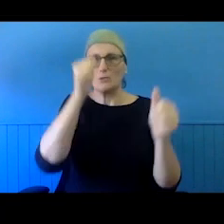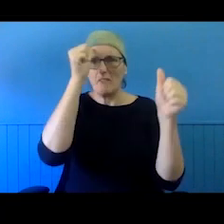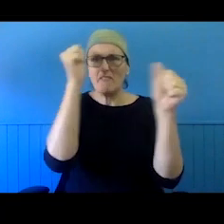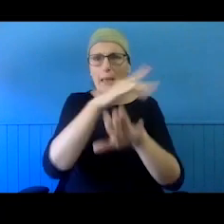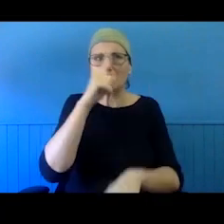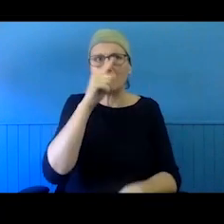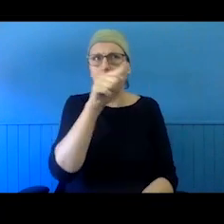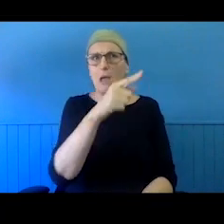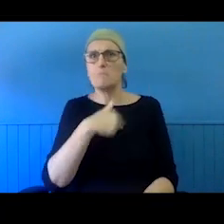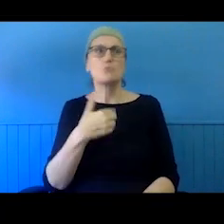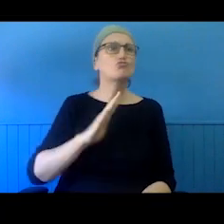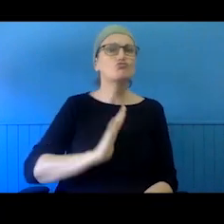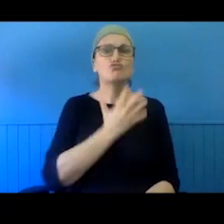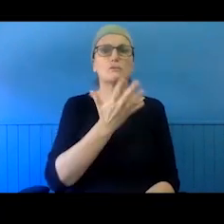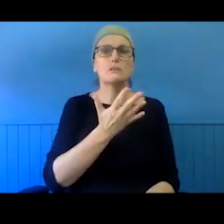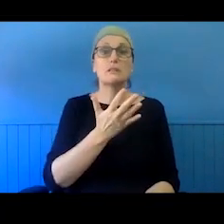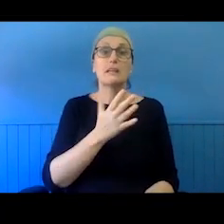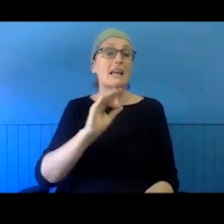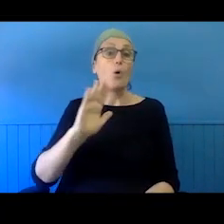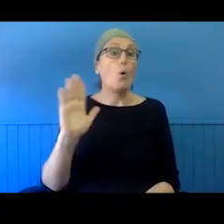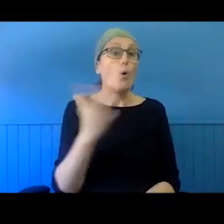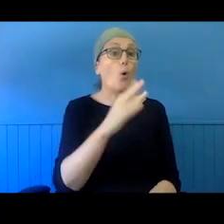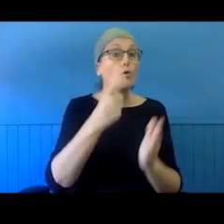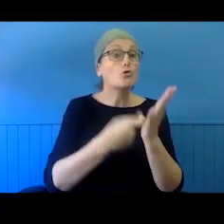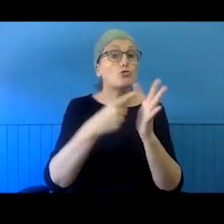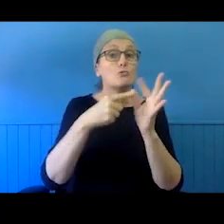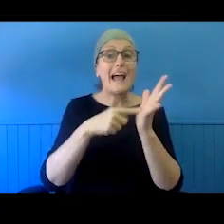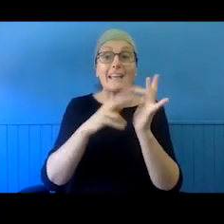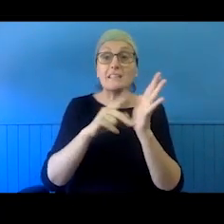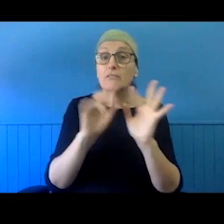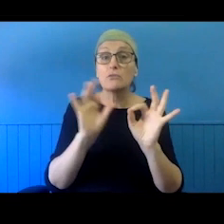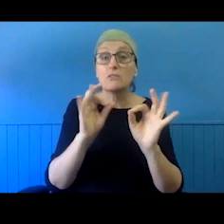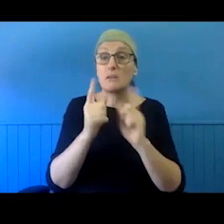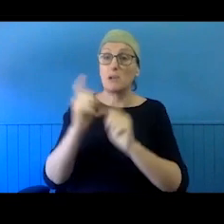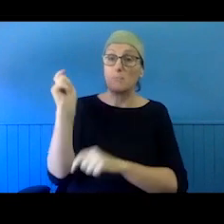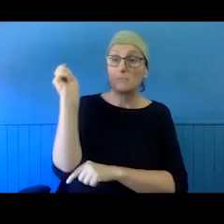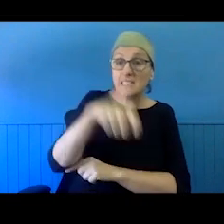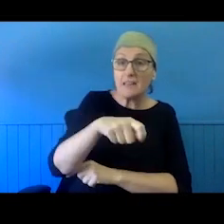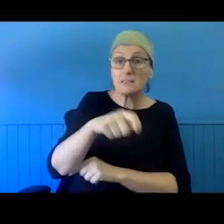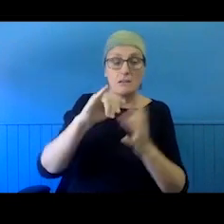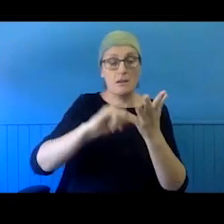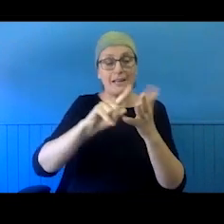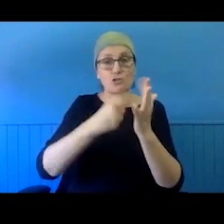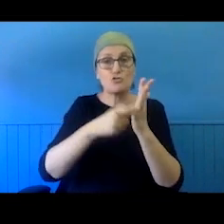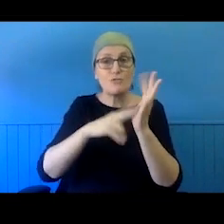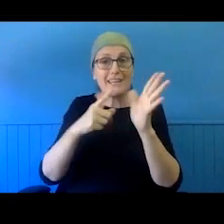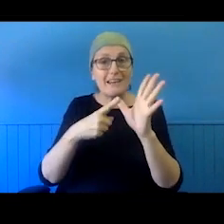from Serena Williams, cooking advice from Gordon Ramsay, or vocal training from Christina Aguilera. I look at this as a modern version - I